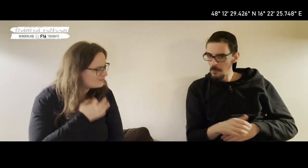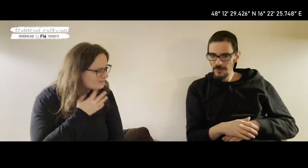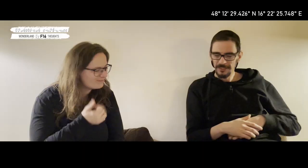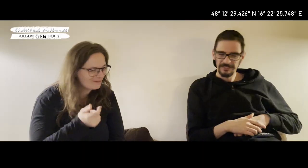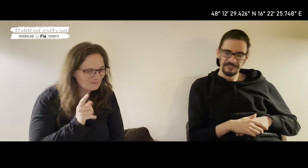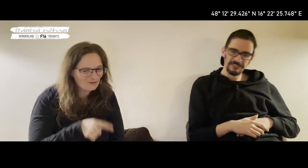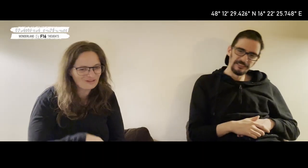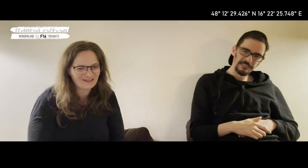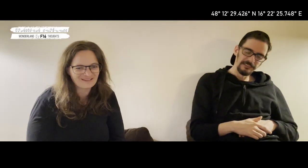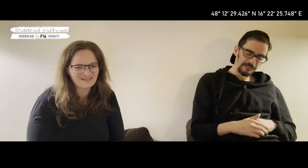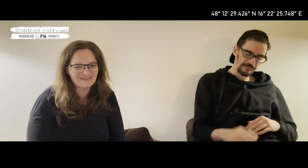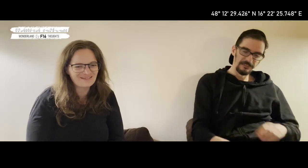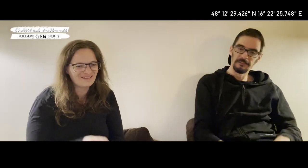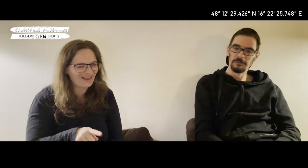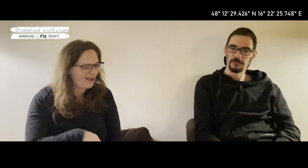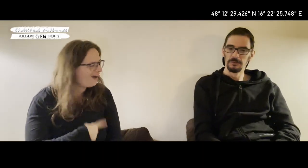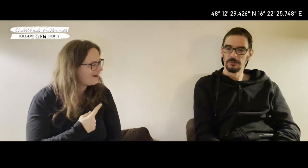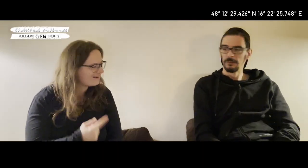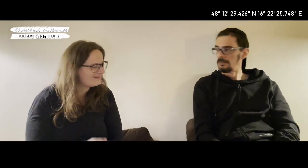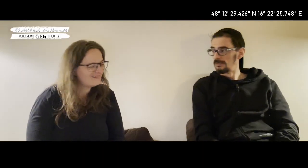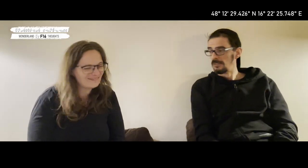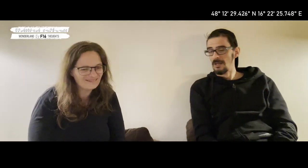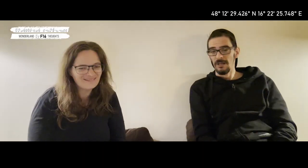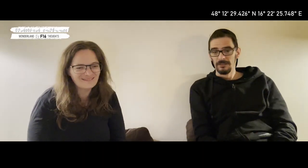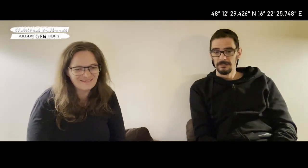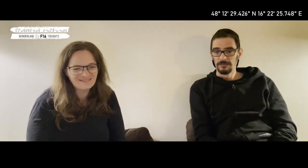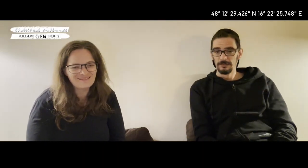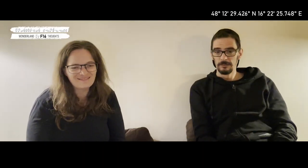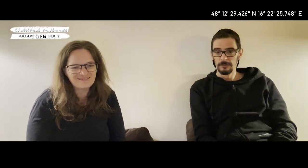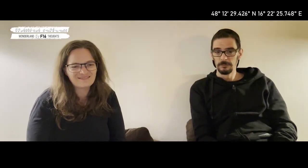It's so bad, only one month. - That's right, only a month. That's a long time.